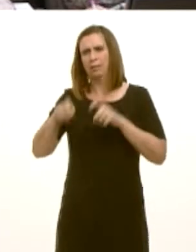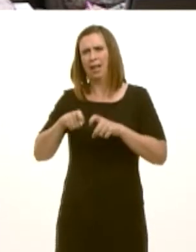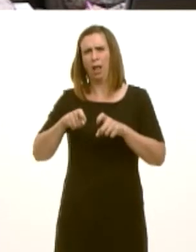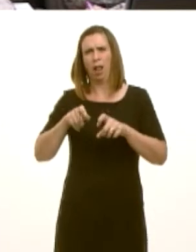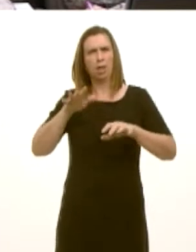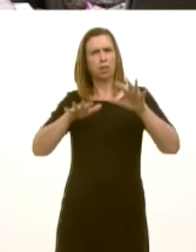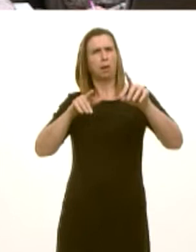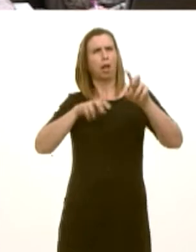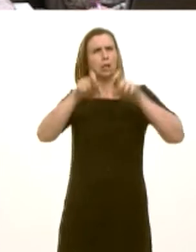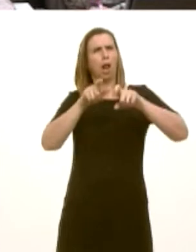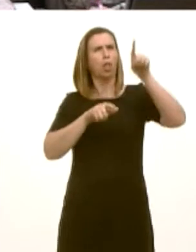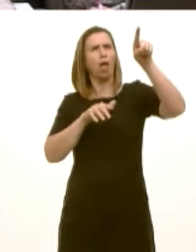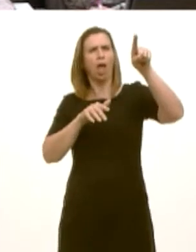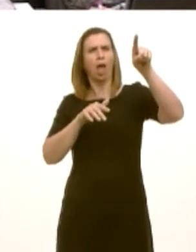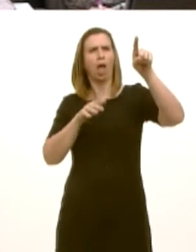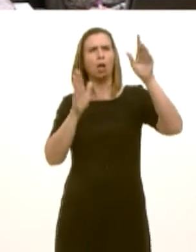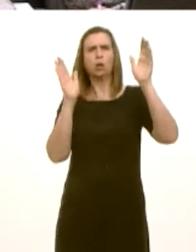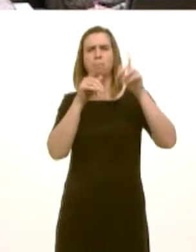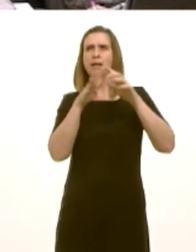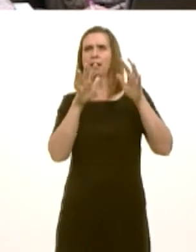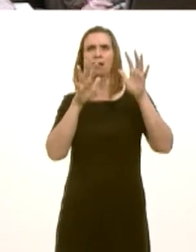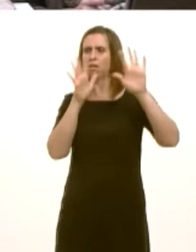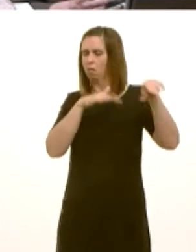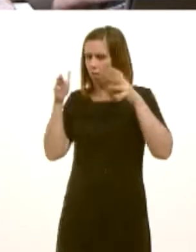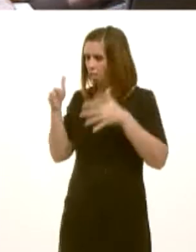I welcome the Memberís declaration that heís a keen cyclist, though I donít look forward